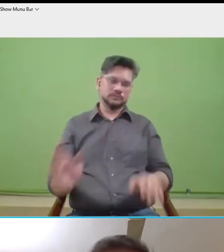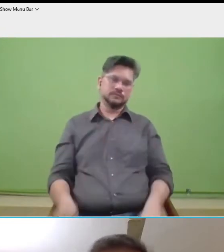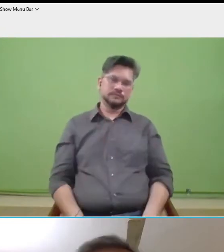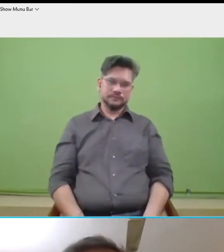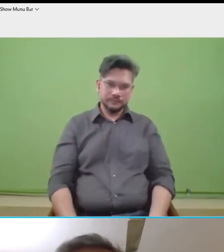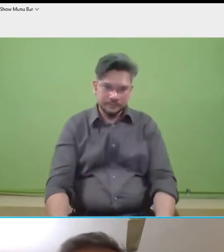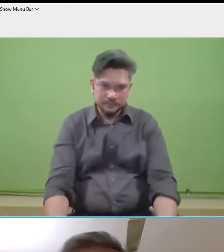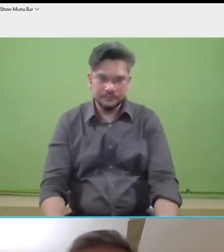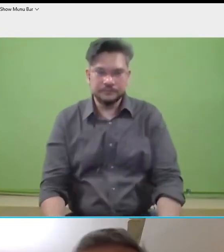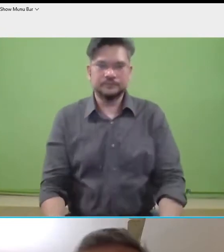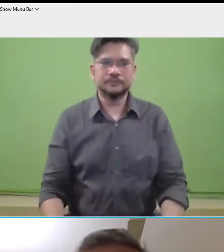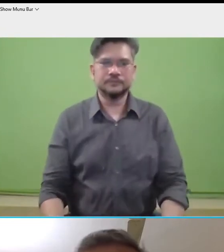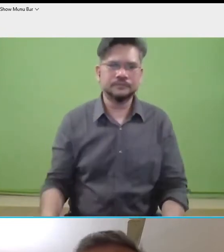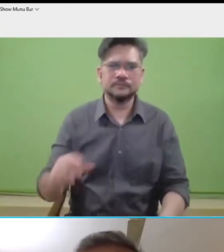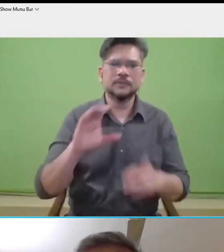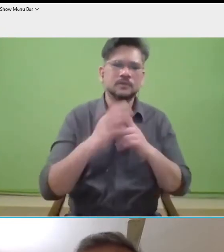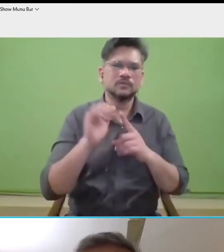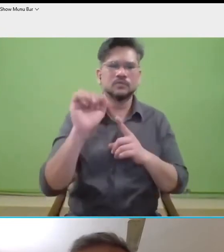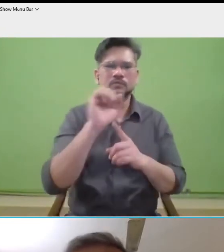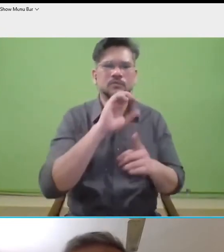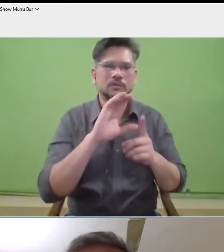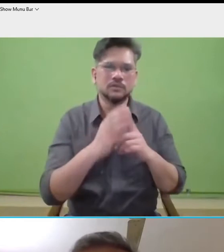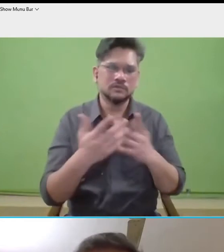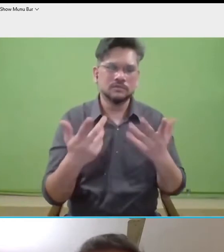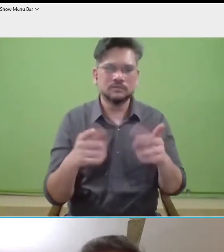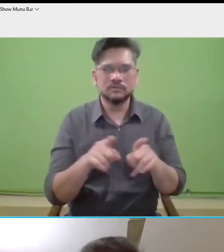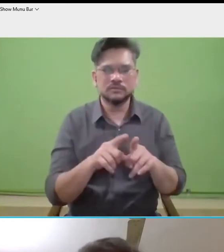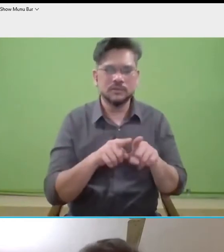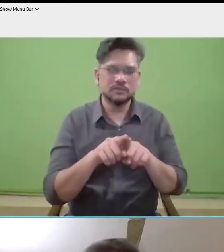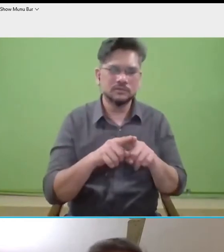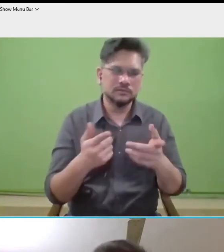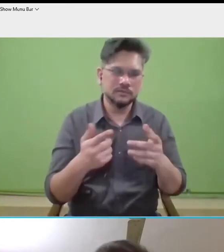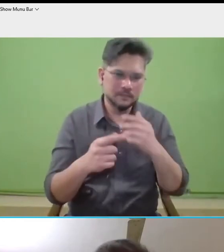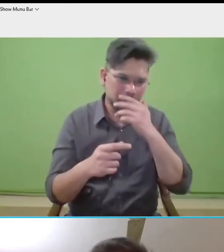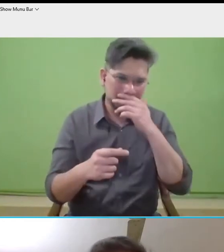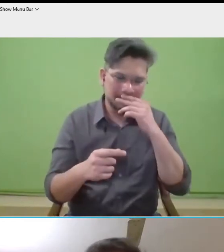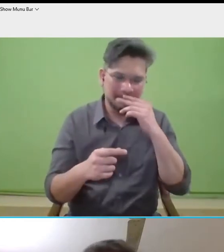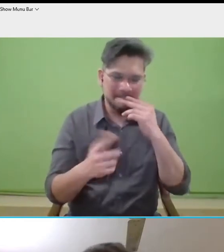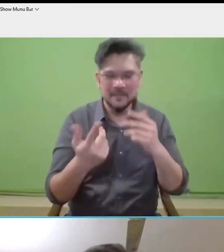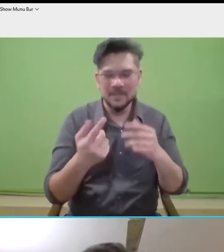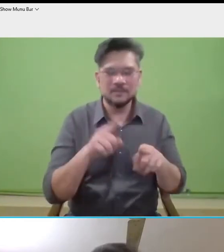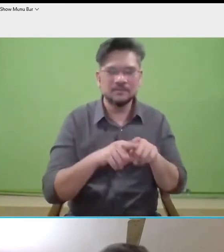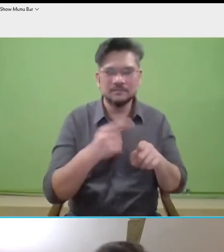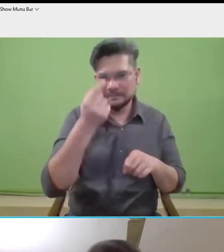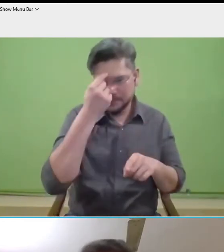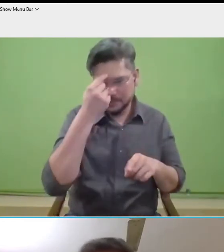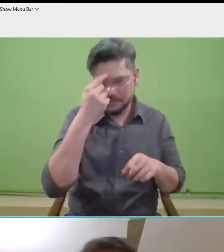but cultural things let us say you put certain kind of bindi or certain kind of way of wearing